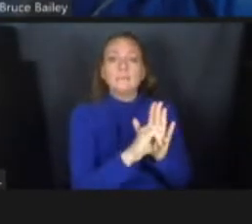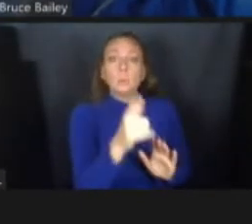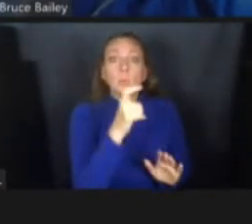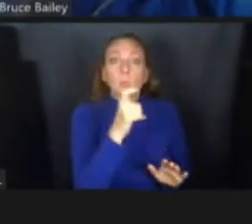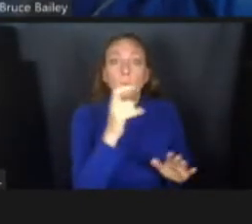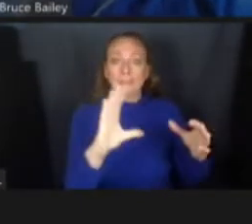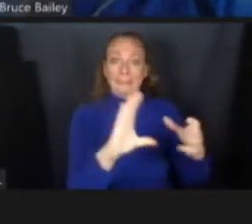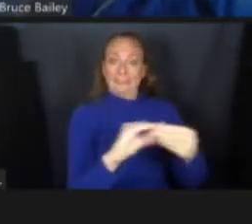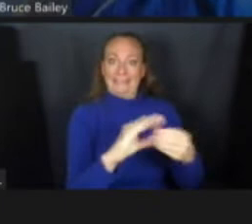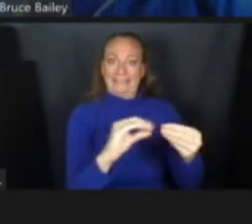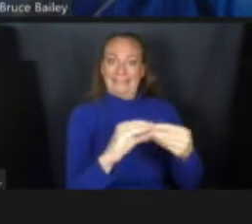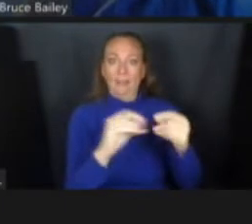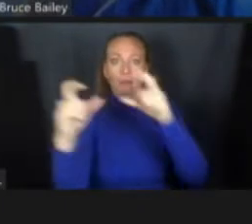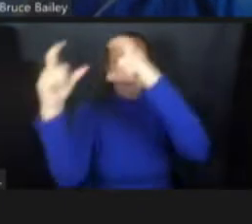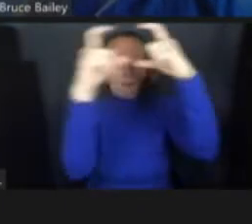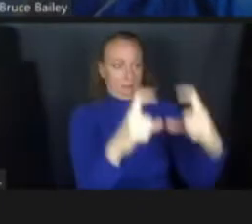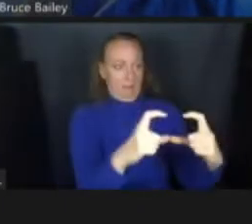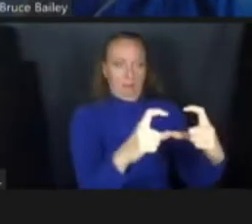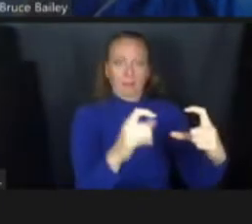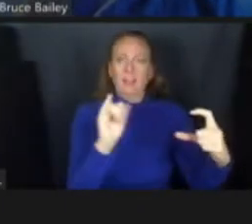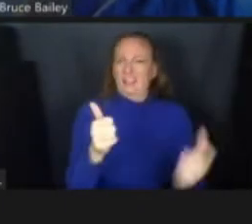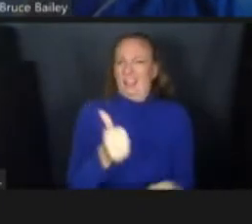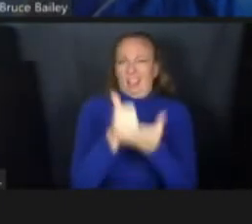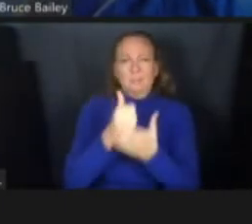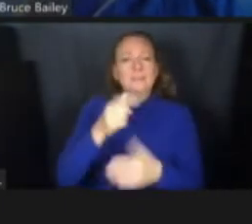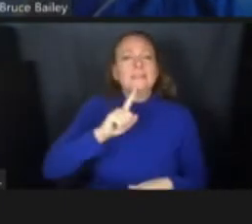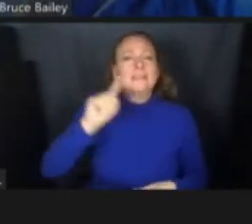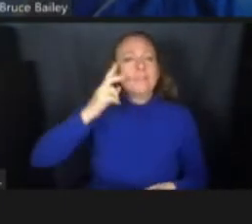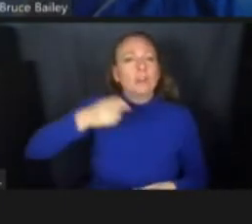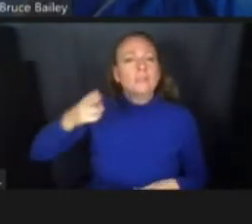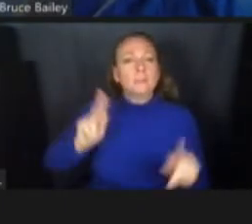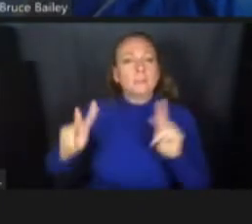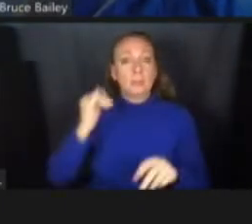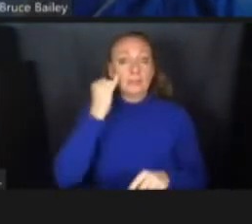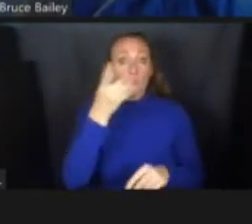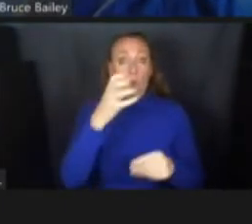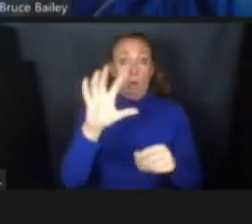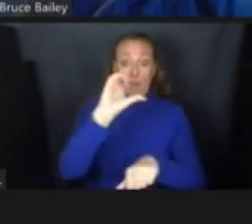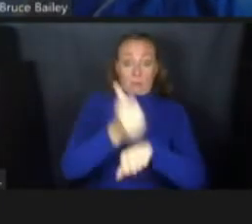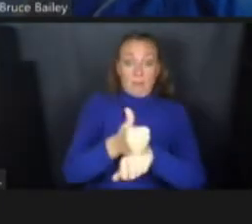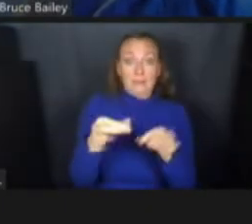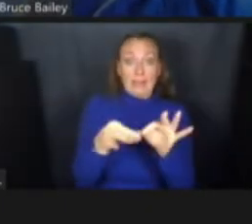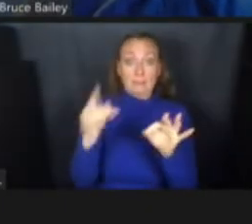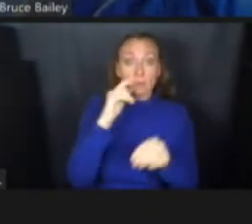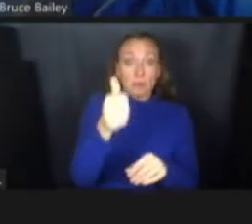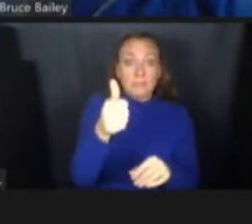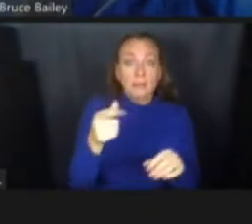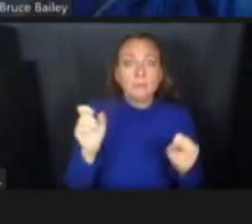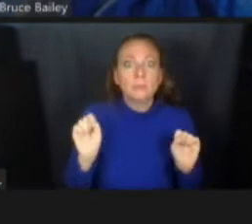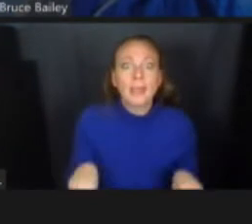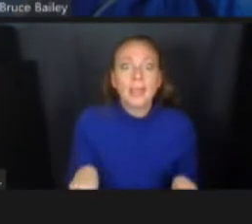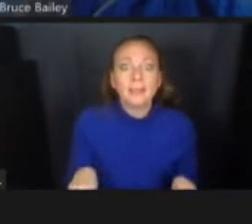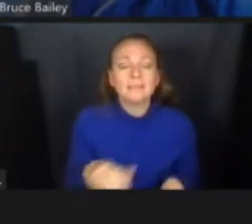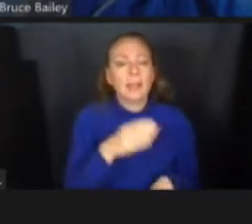If you wanna enable captions just for yourself, you can. You can get everyone in the meeting to talk louder